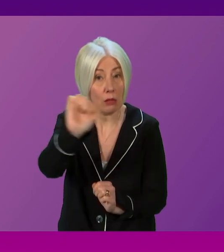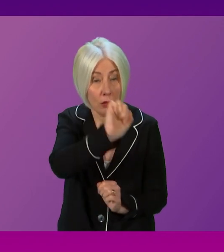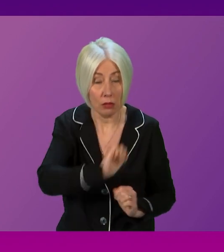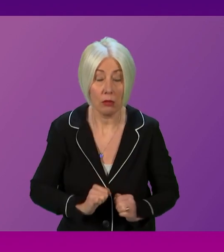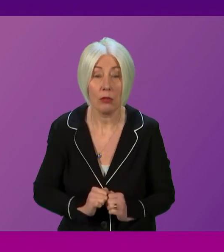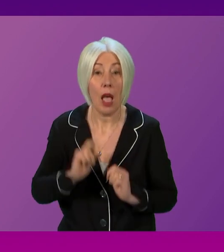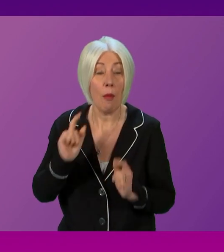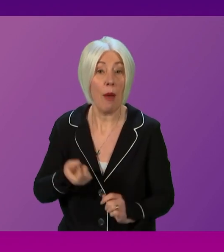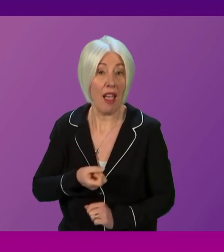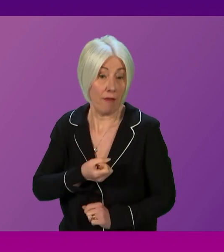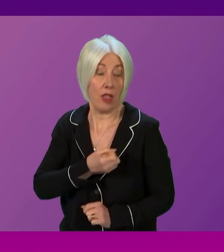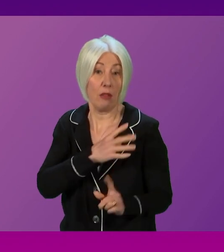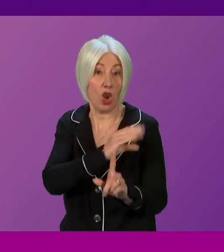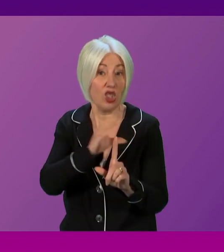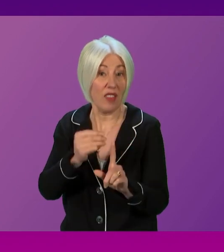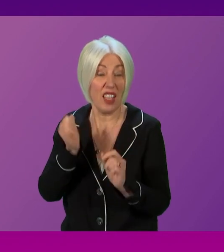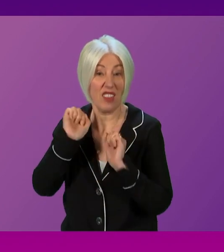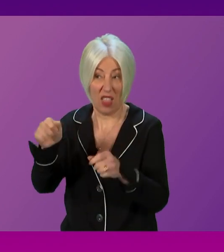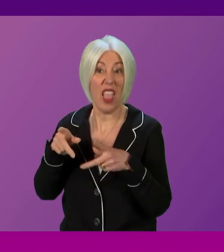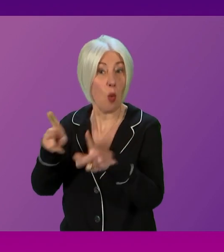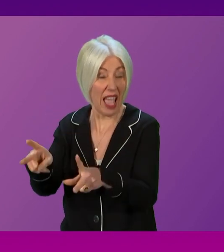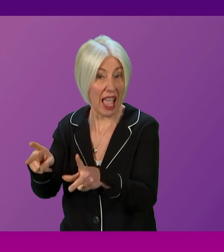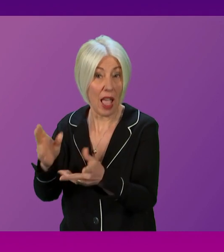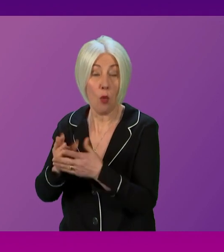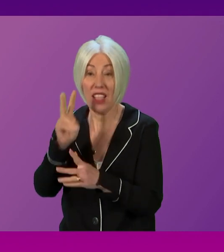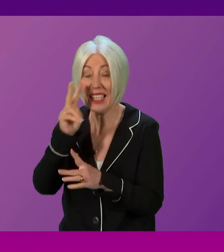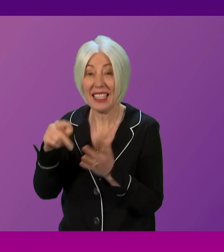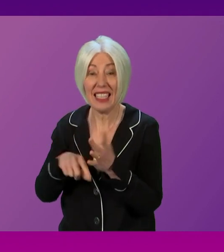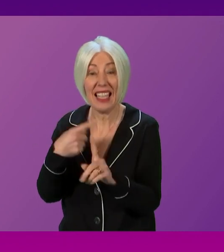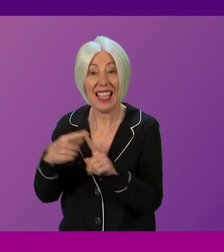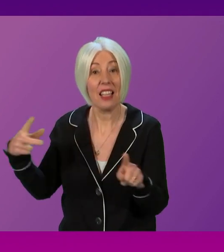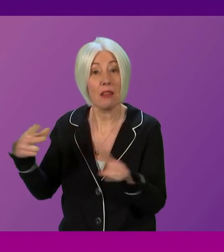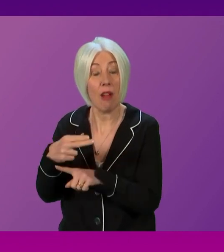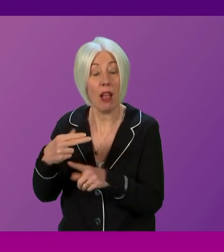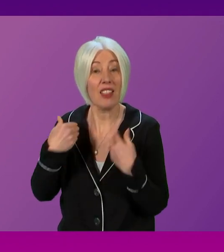had the Tories had their way and we had seen tax cuts for the very richest in our society, council